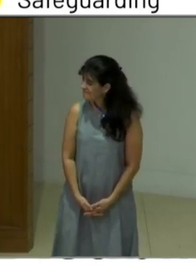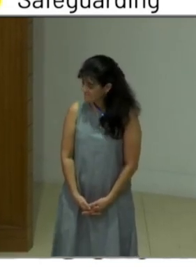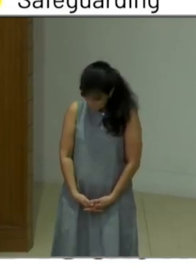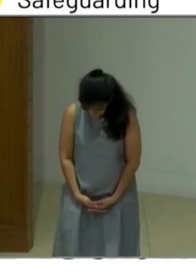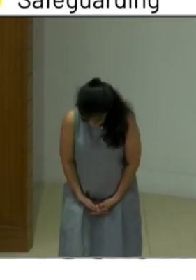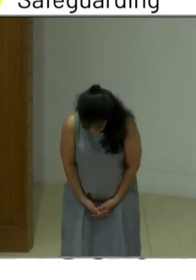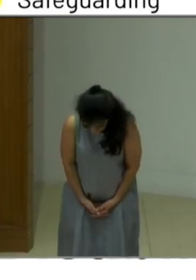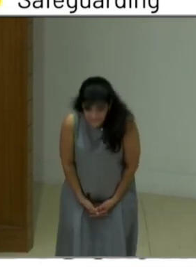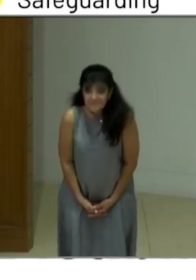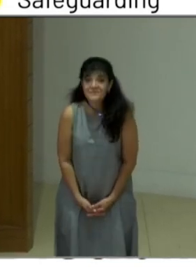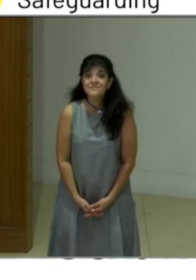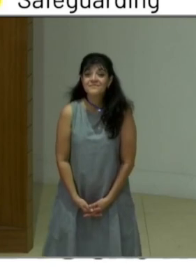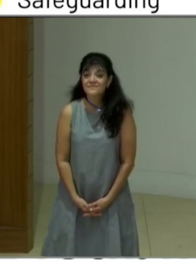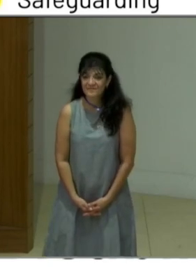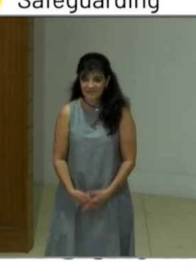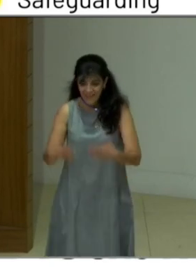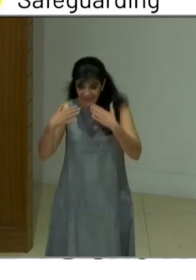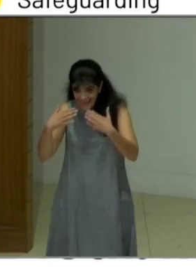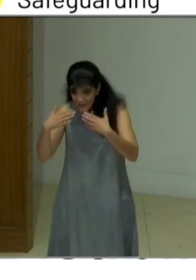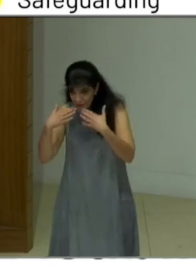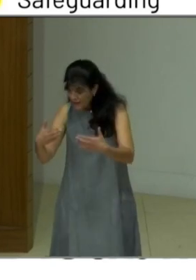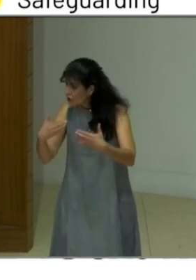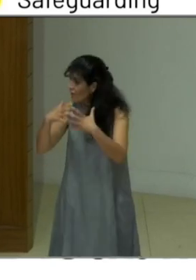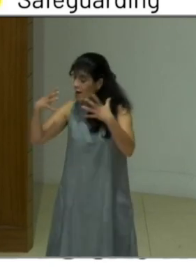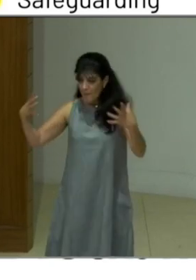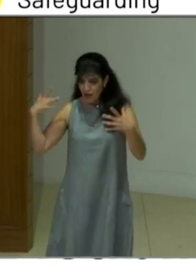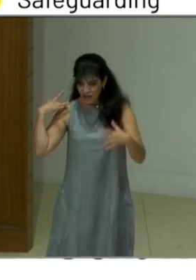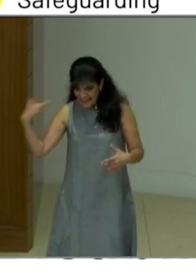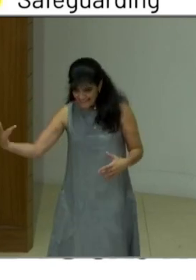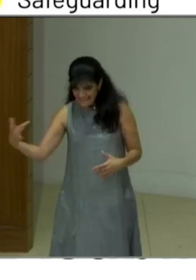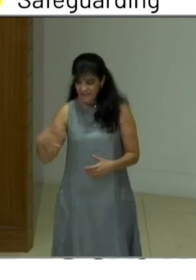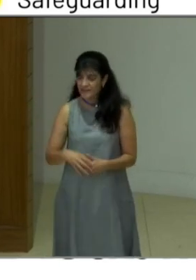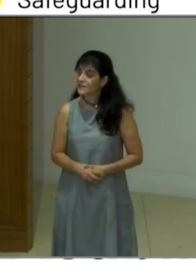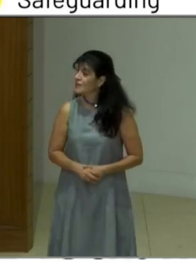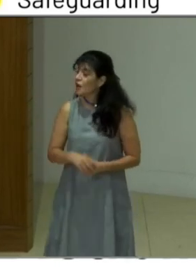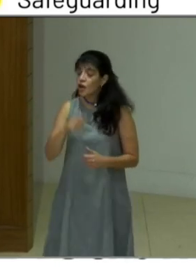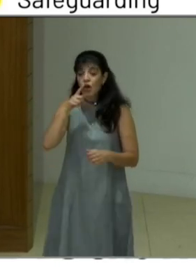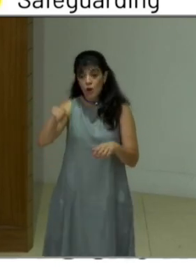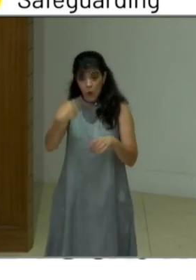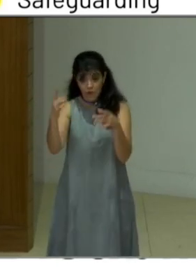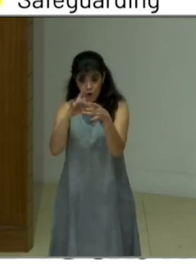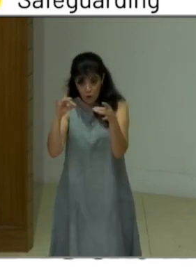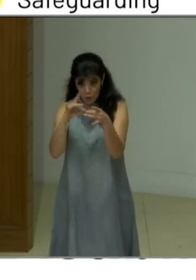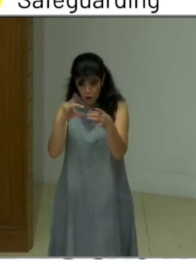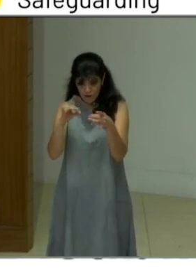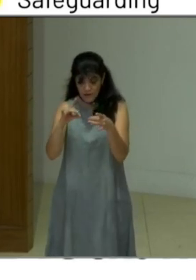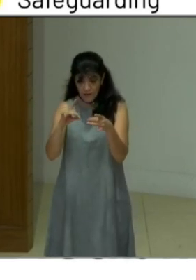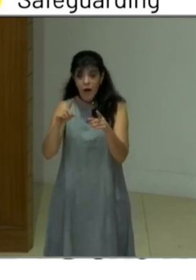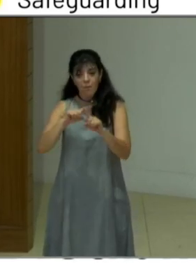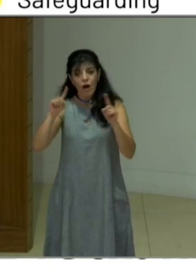Tante grazie Eminenza. Thank you very much. Not only for your words, but also for your presence here,